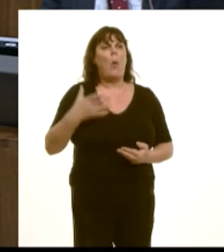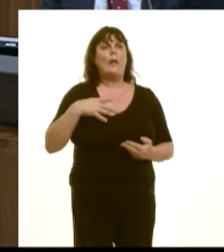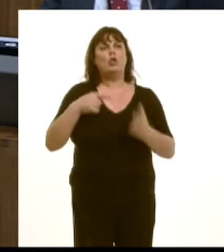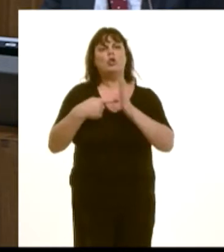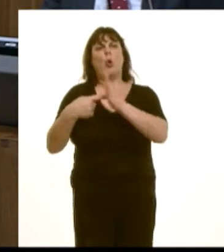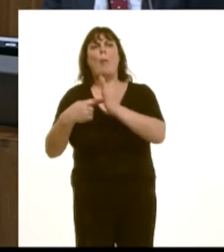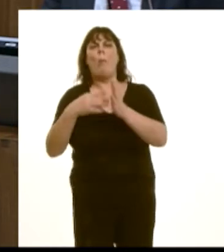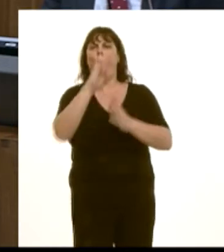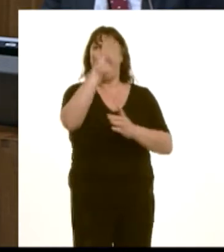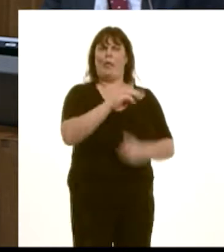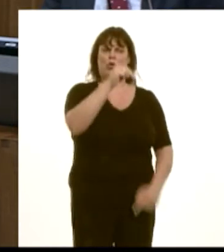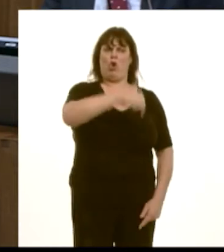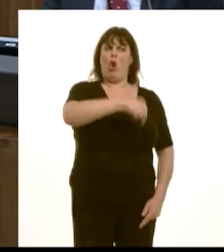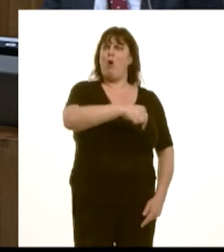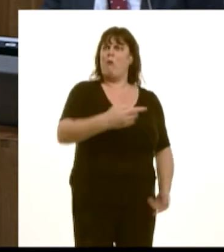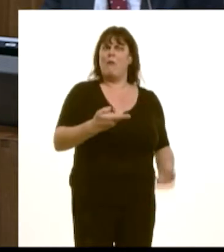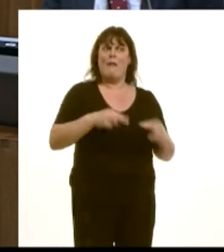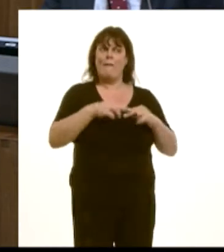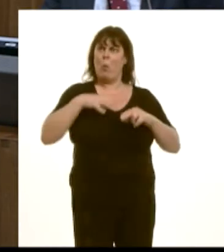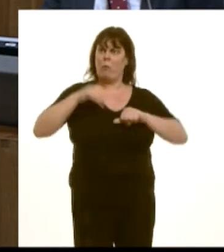so that it understands that, in reality, if this is to be a process for the whole of England